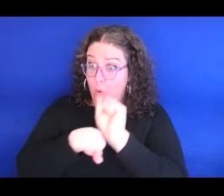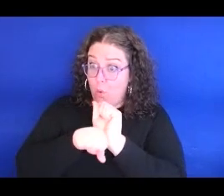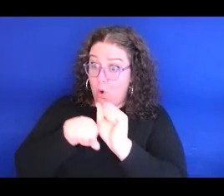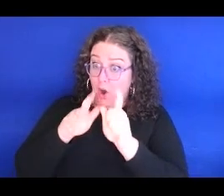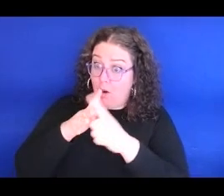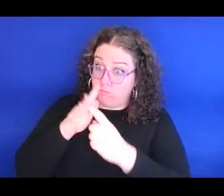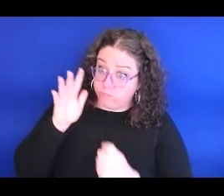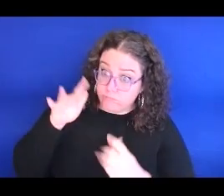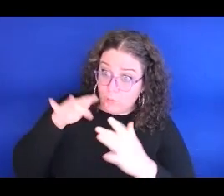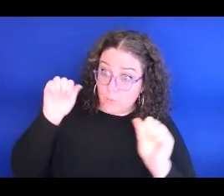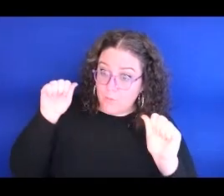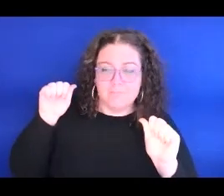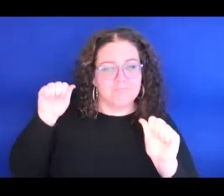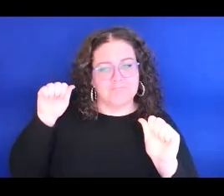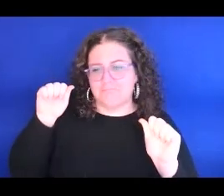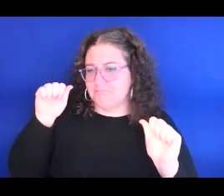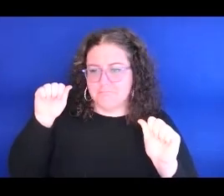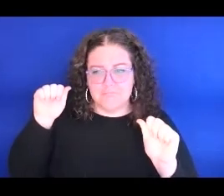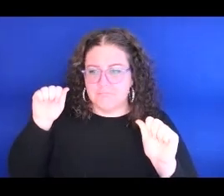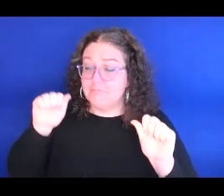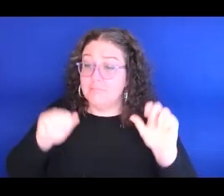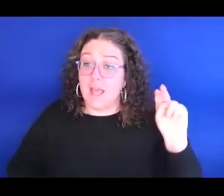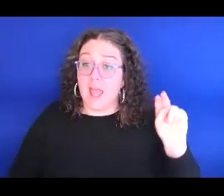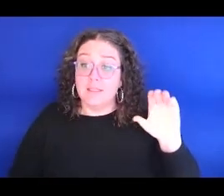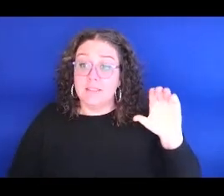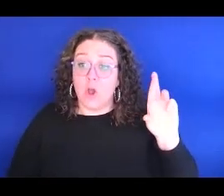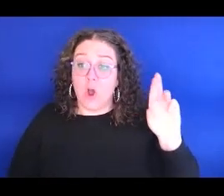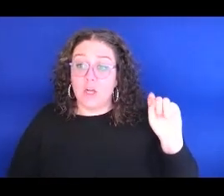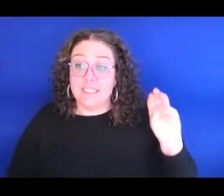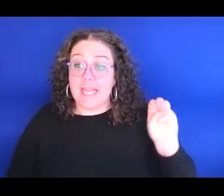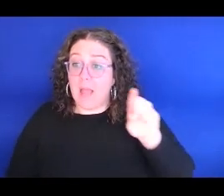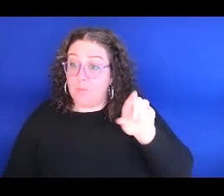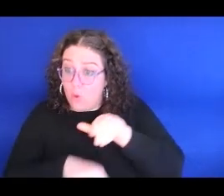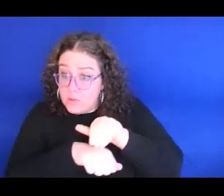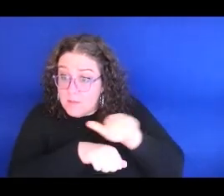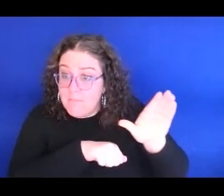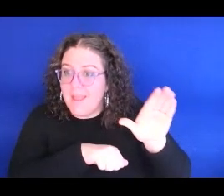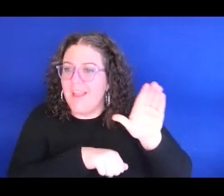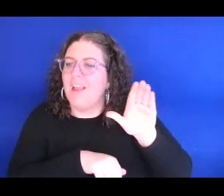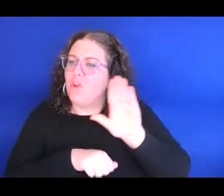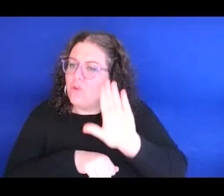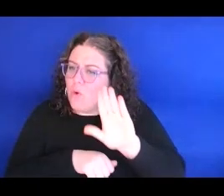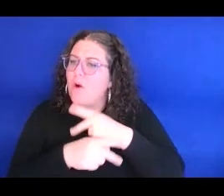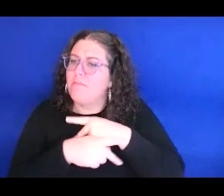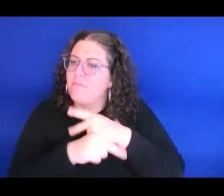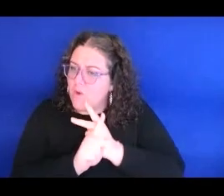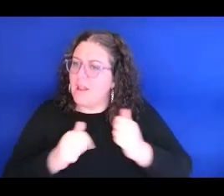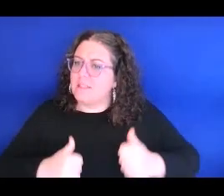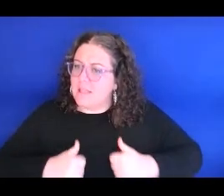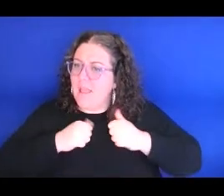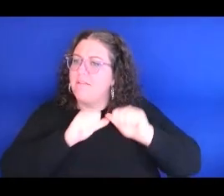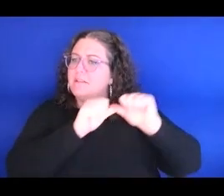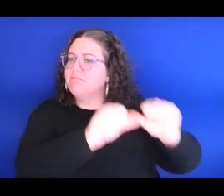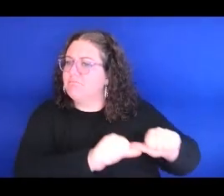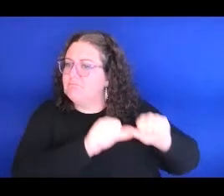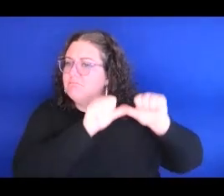When you submit products to the NCRTM, they continue to live on. Your work becomes part